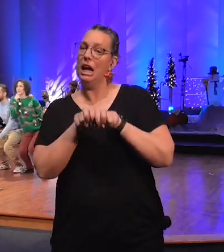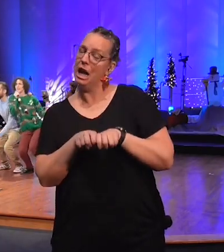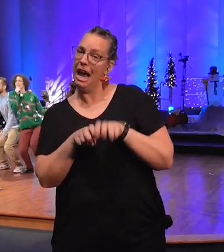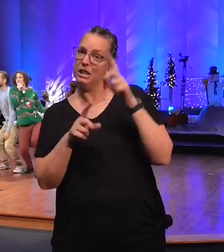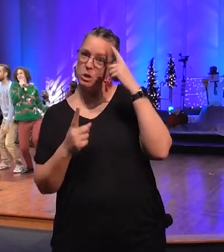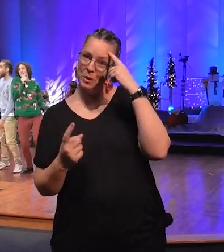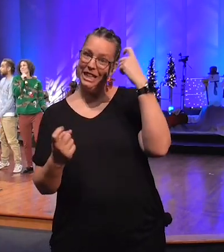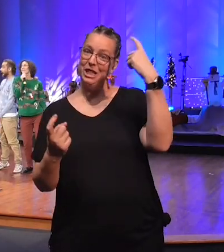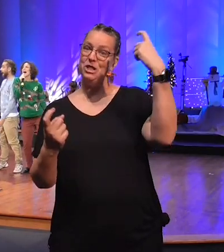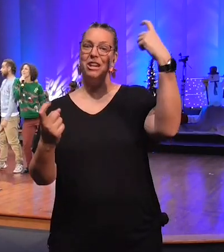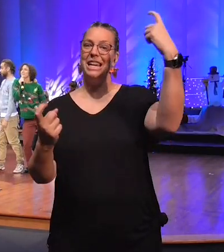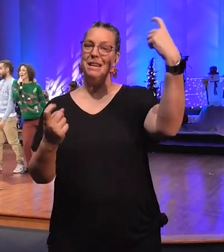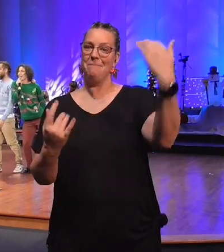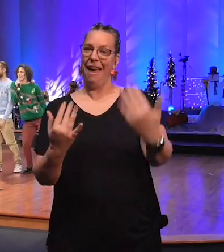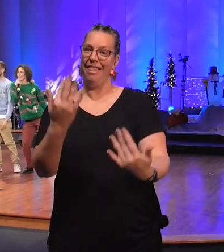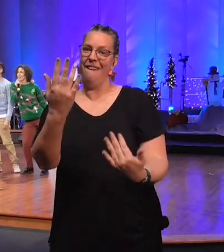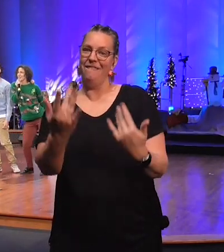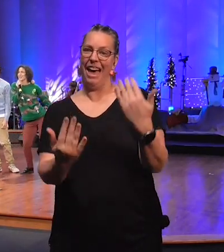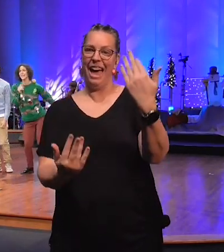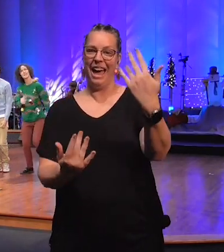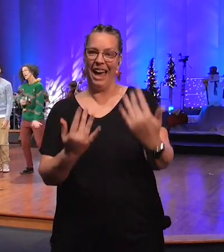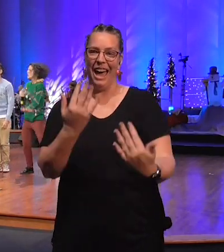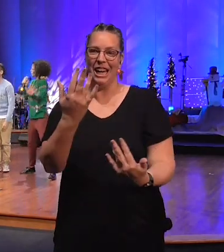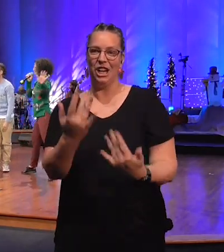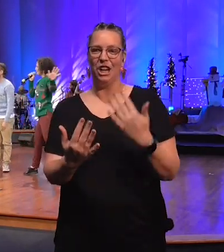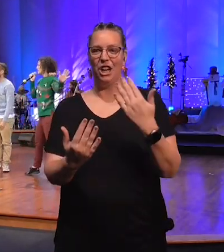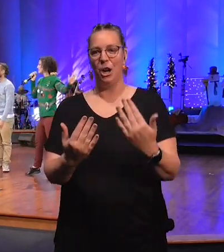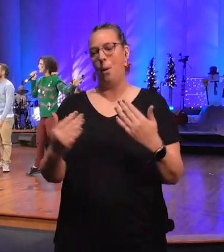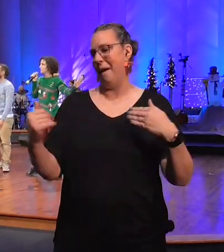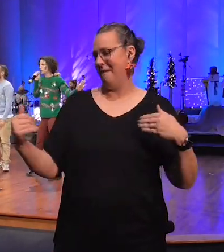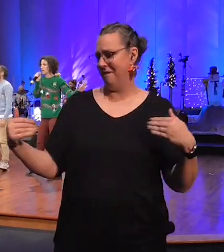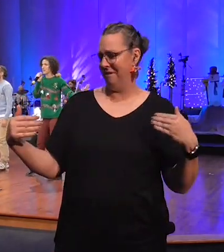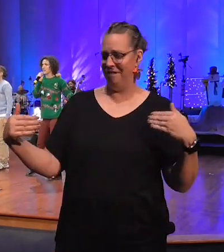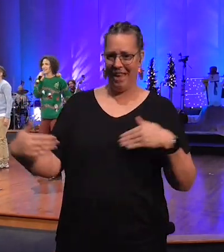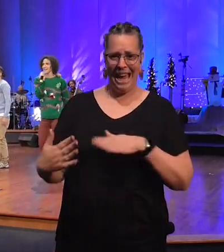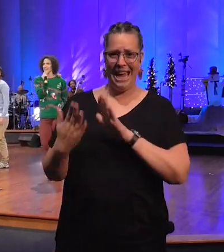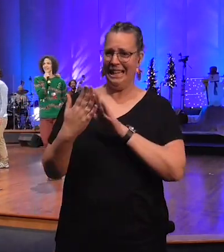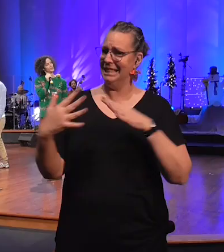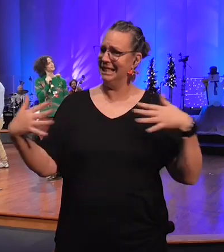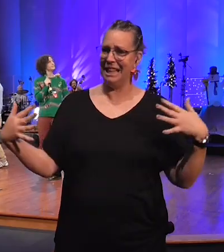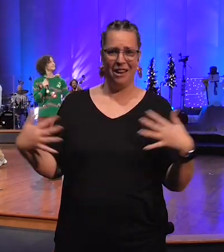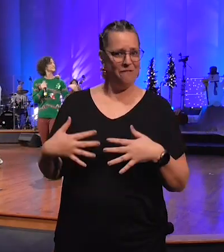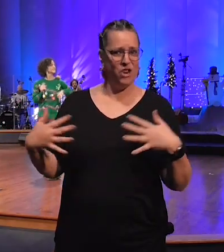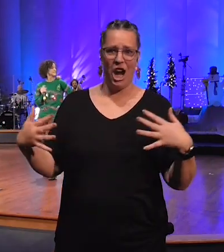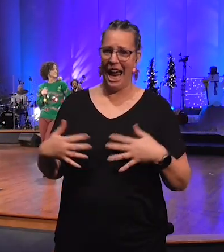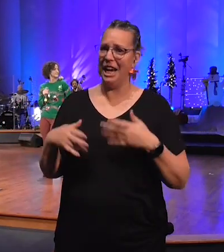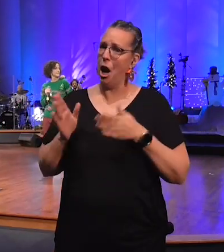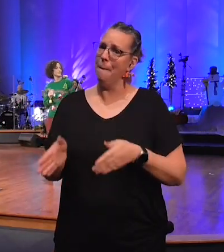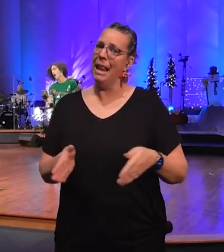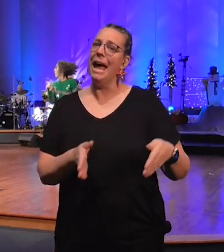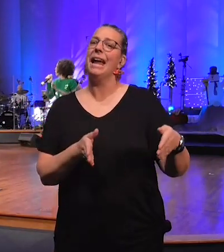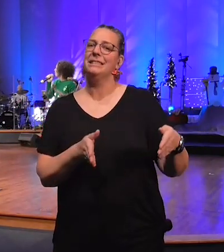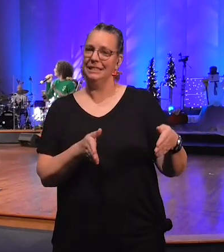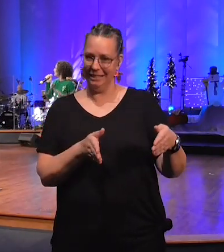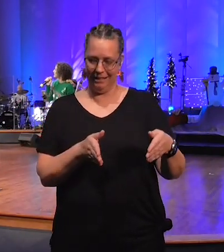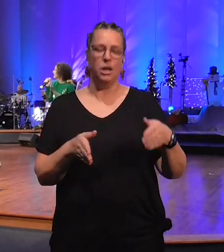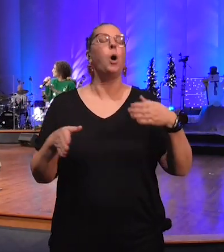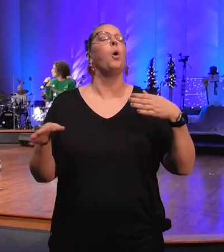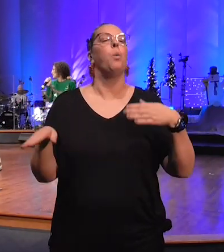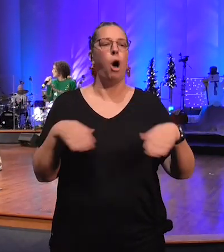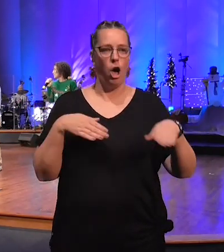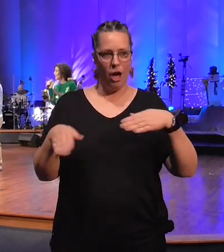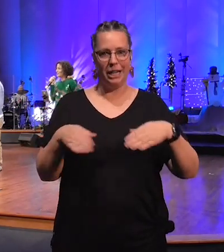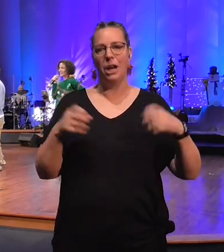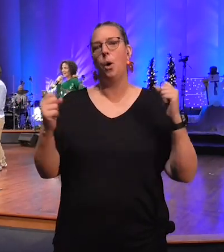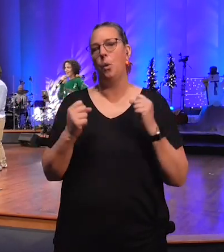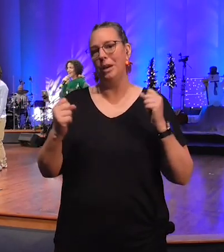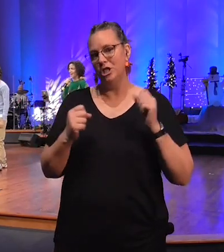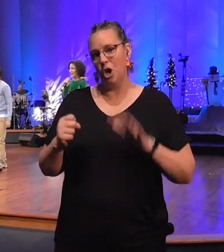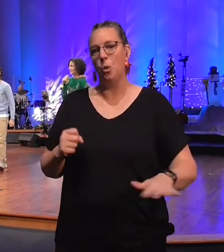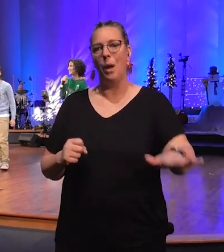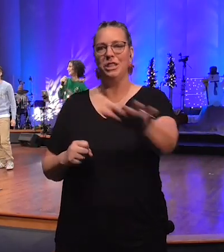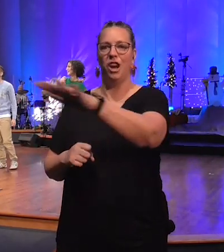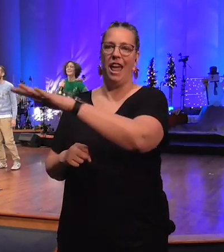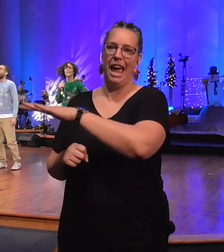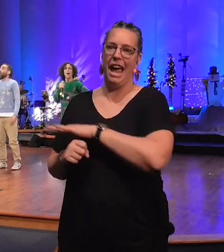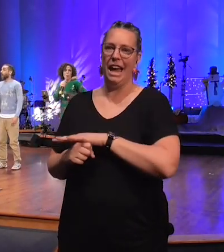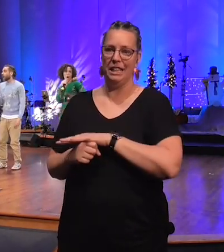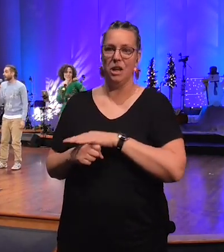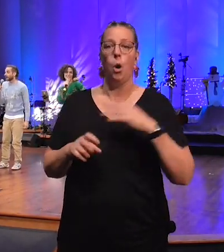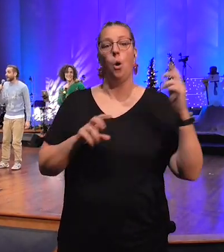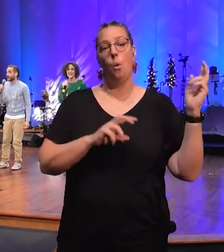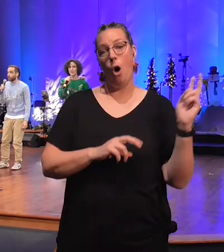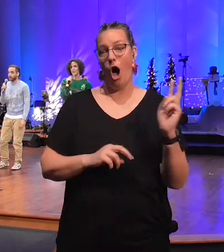on will conspire as we dream by the fire to face out of the plans that we've made walking